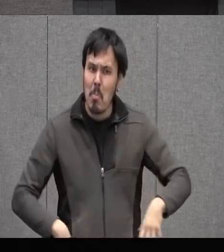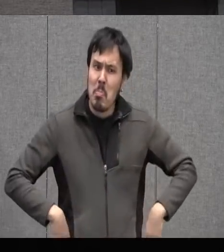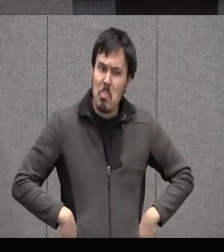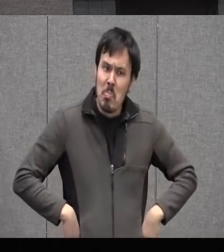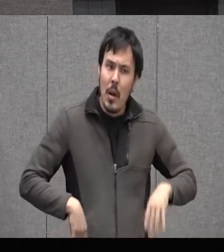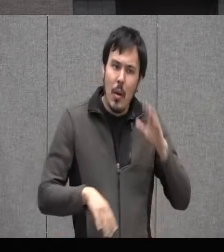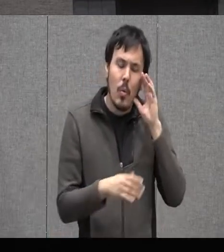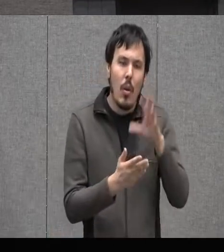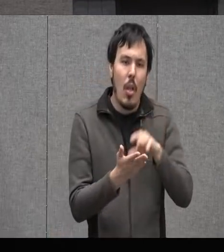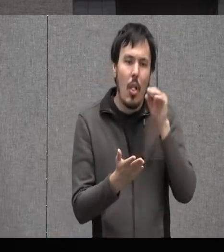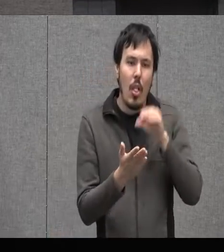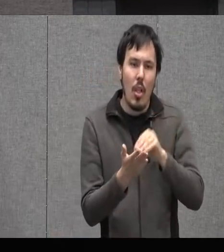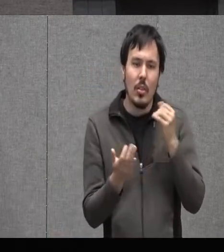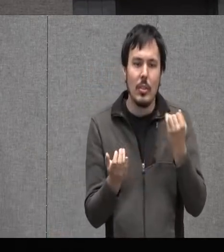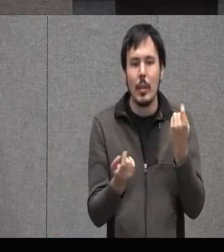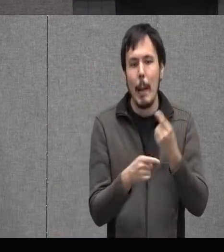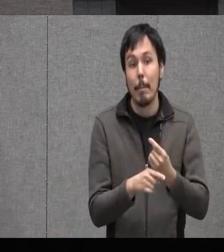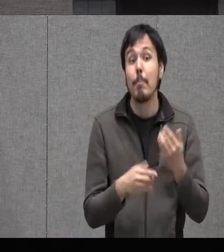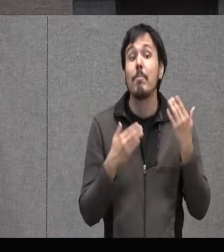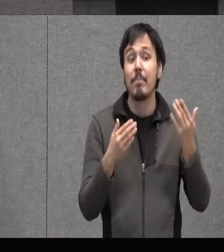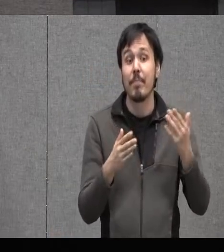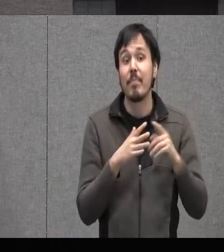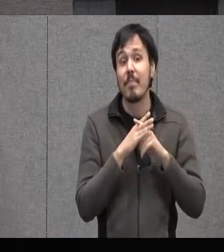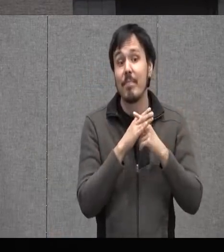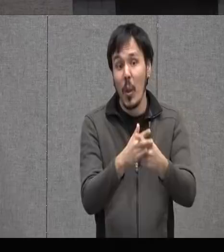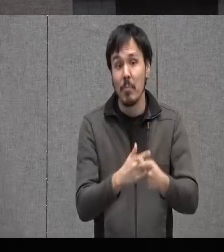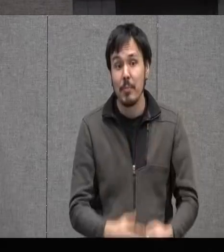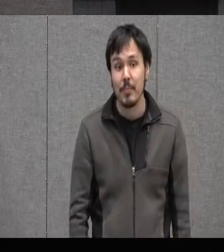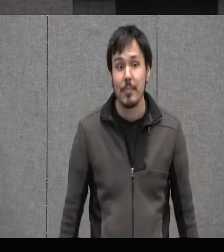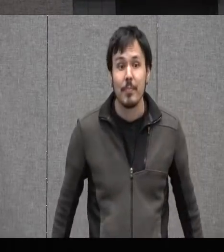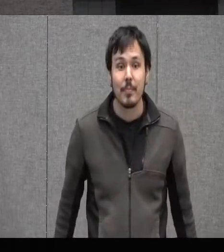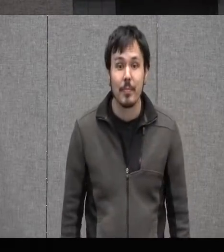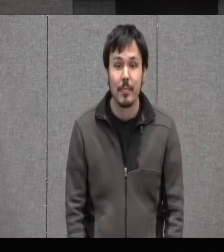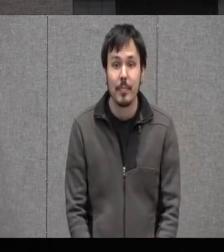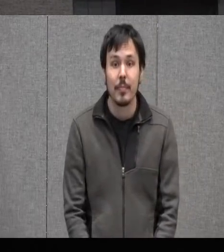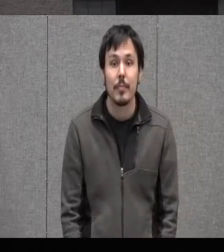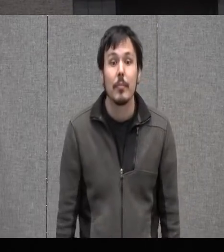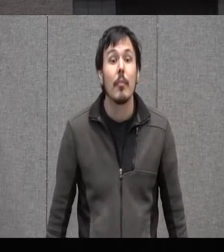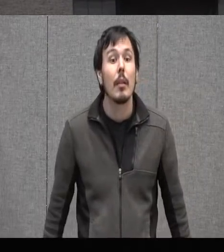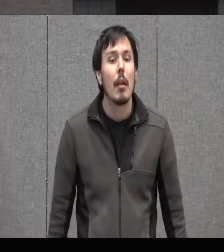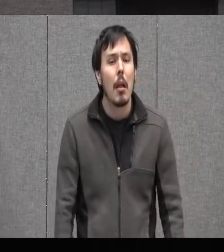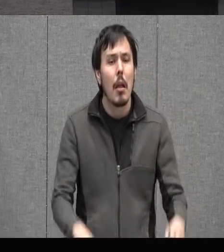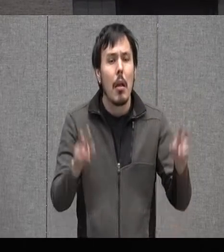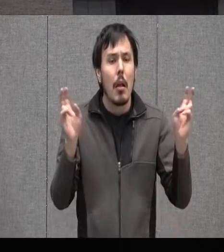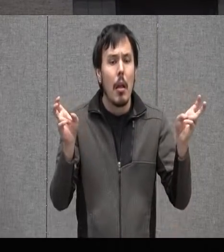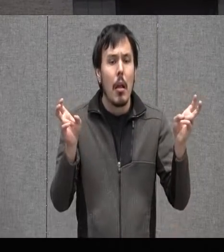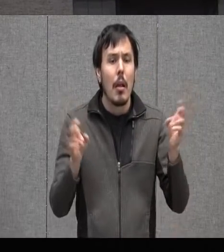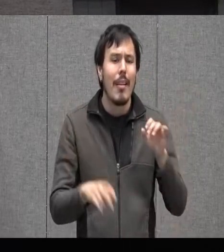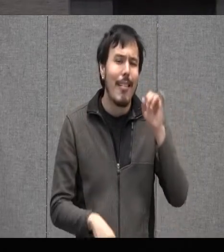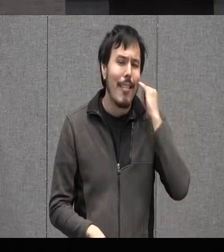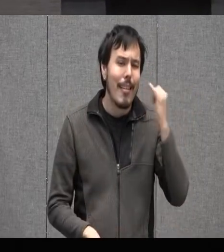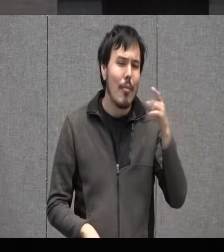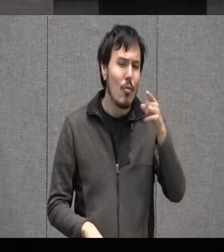So let's get started. "If You Made a Million"